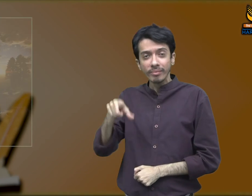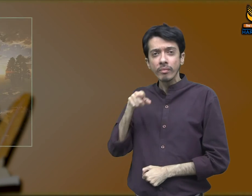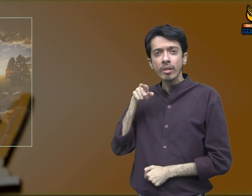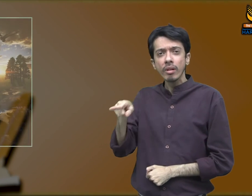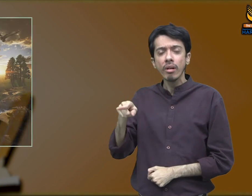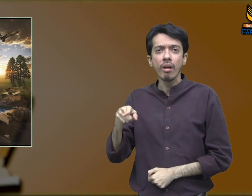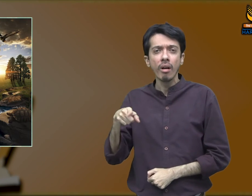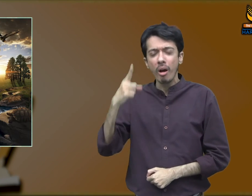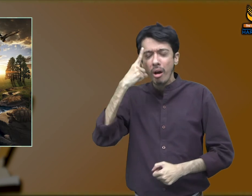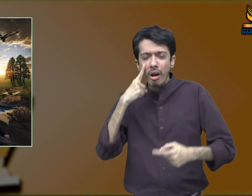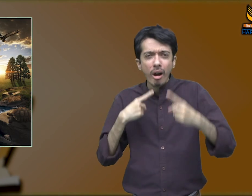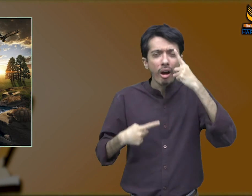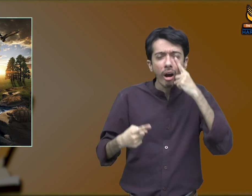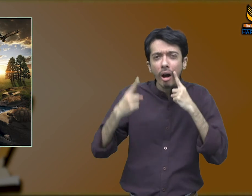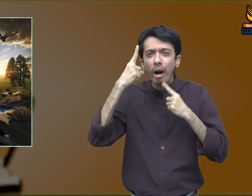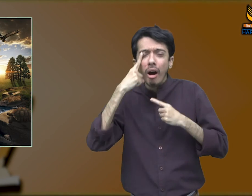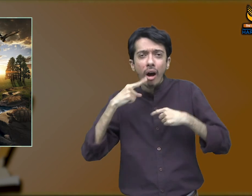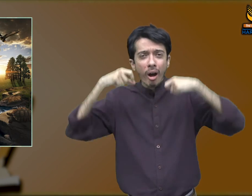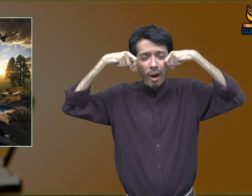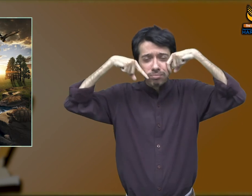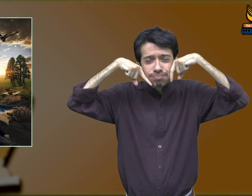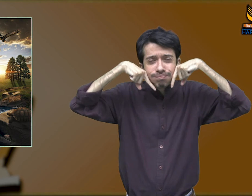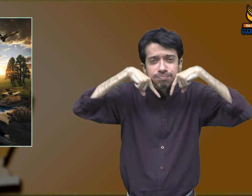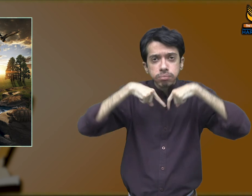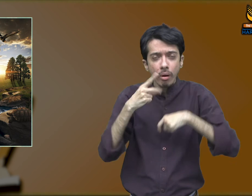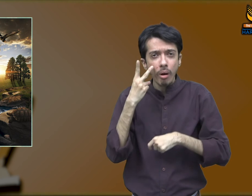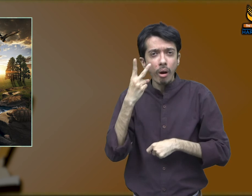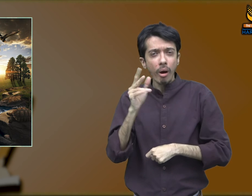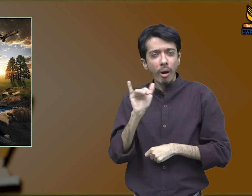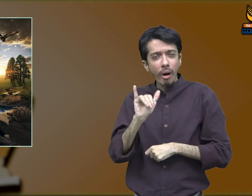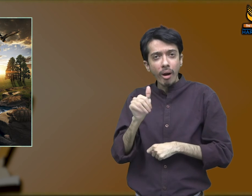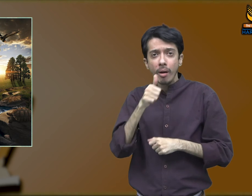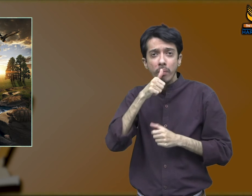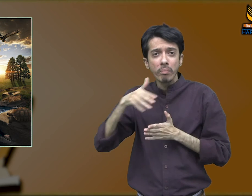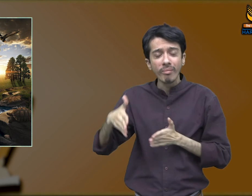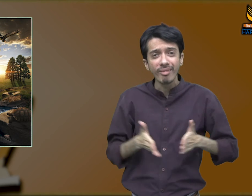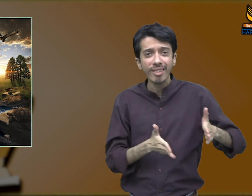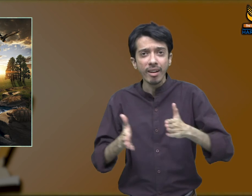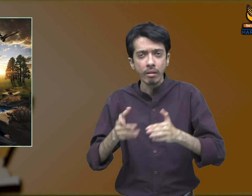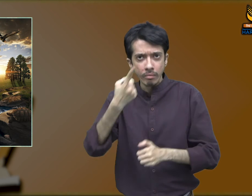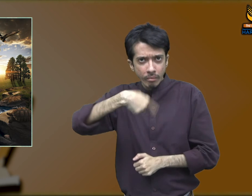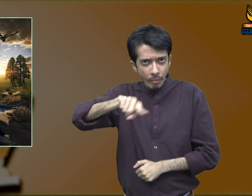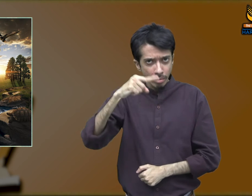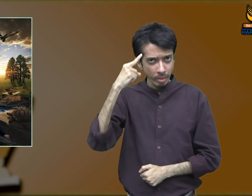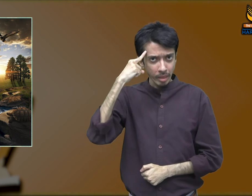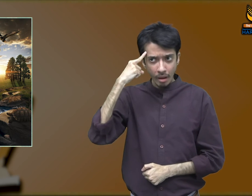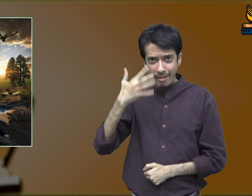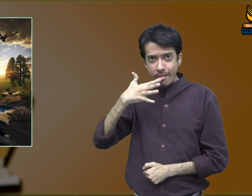Her tears flowed like a river down her cheeks. Tears do not actually flow like the rivers.